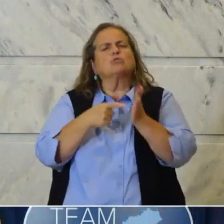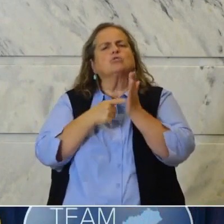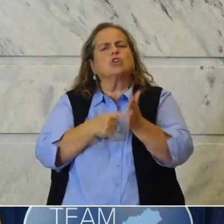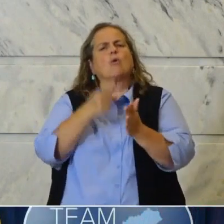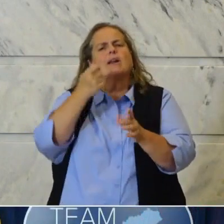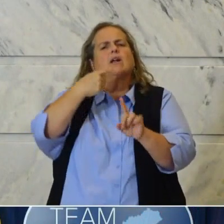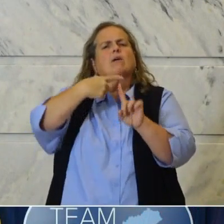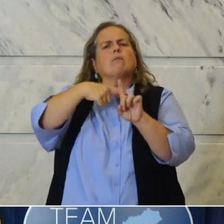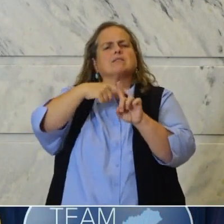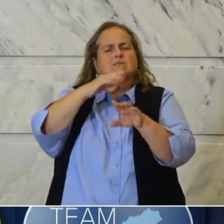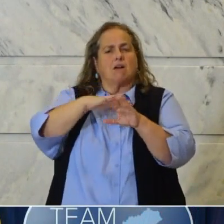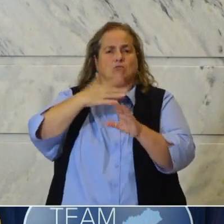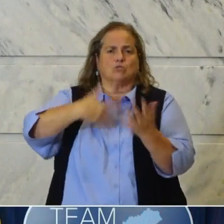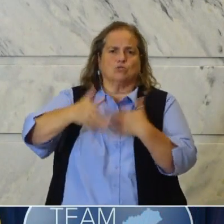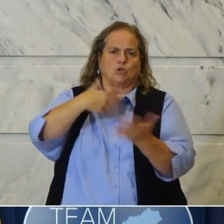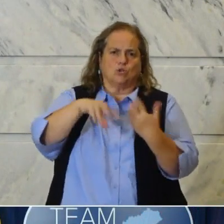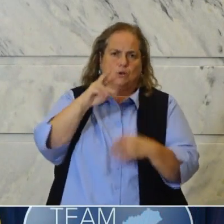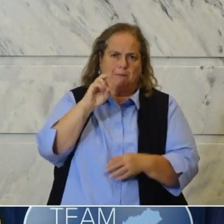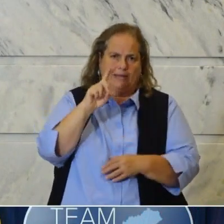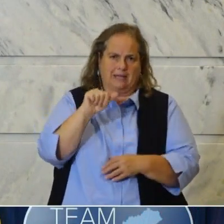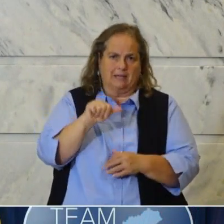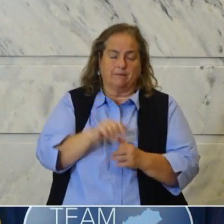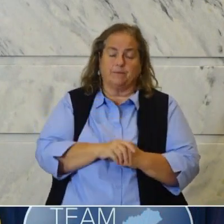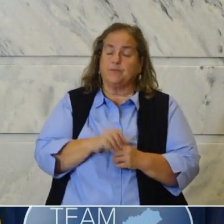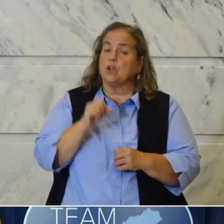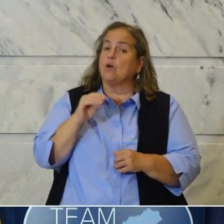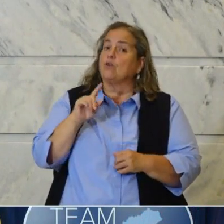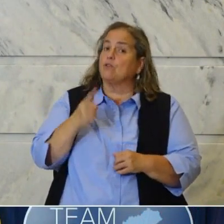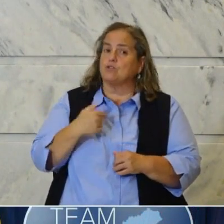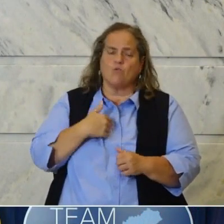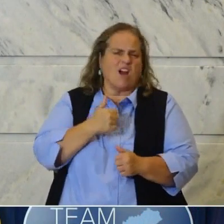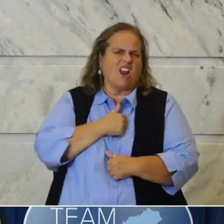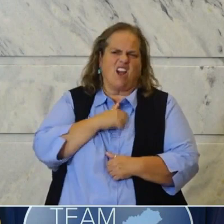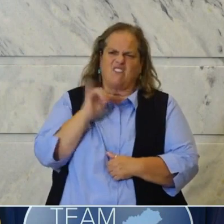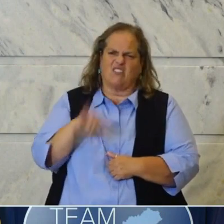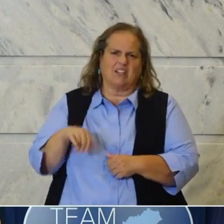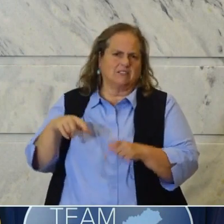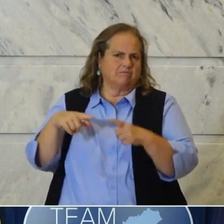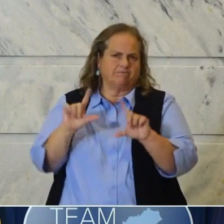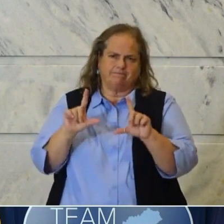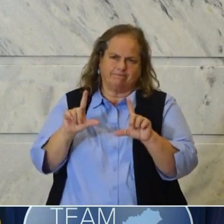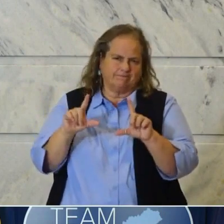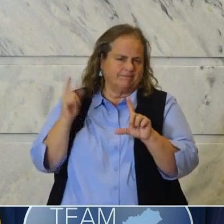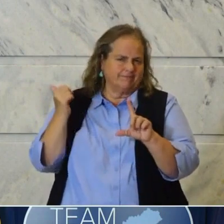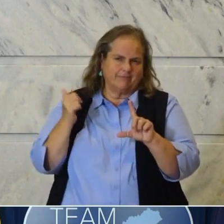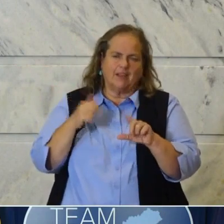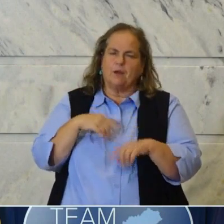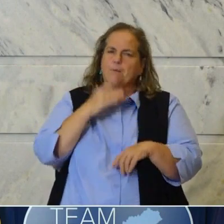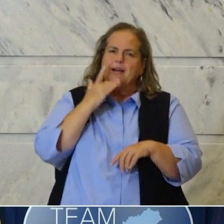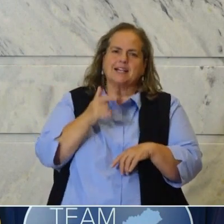social media. So first I love this one because I haven't seen Kenneth